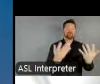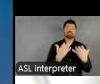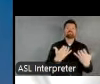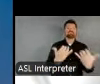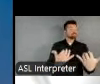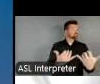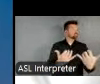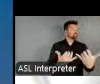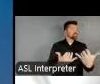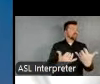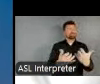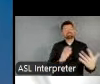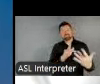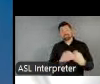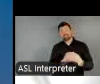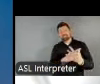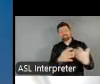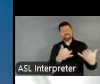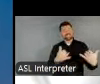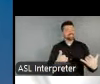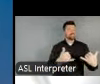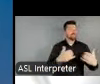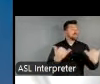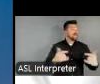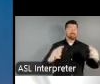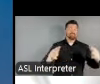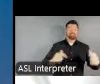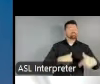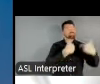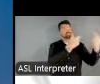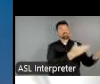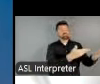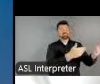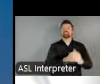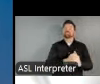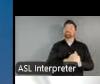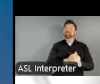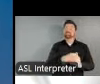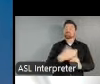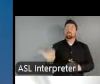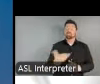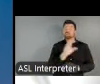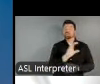today. I'm sending it over now to our excellent moderator who is Zooming in from Seattle. So a